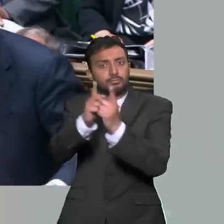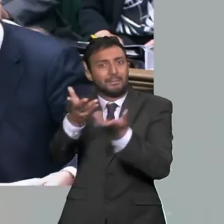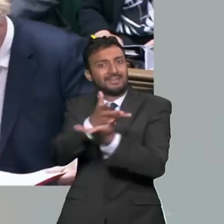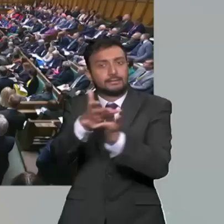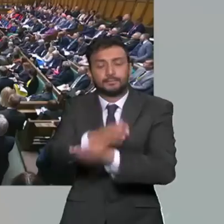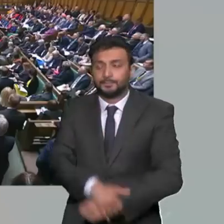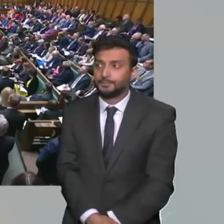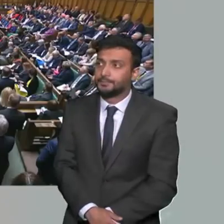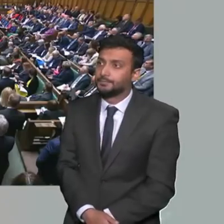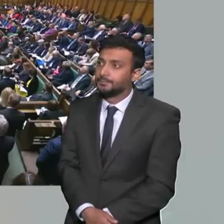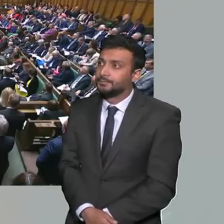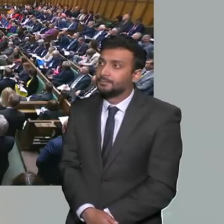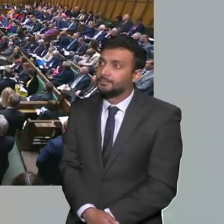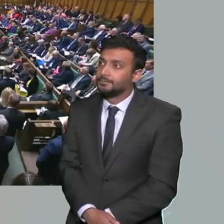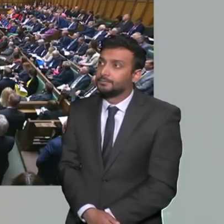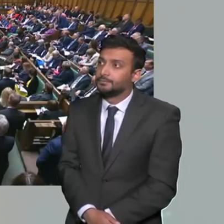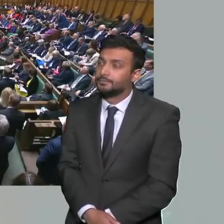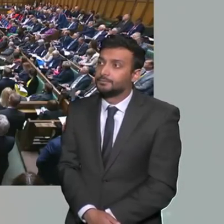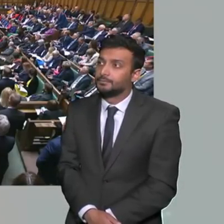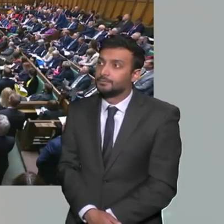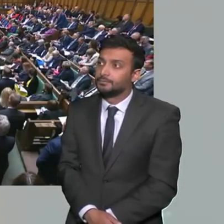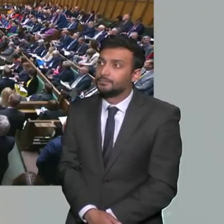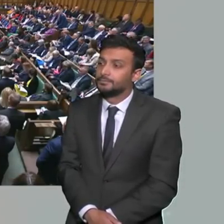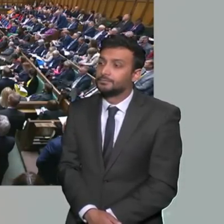Mr Speaker That ends Prime Minister’ questions—for those who wish to leave. I say to the House, as we come to the next statement, that I expect moderate and temperate